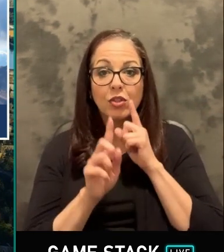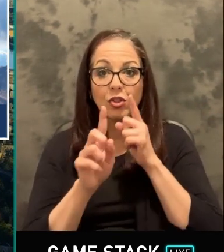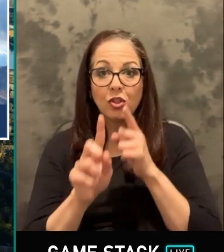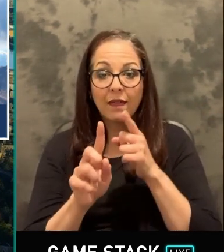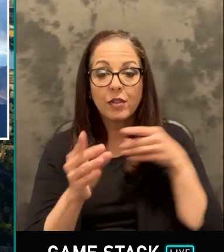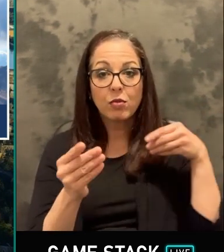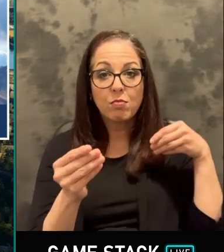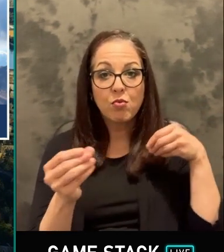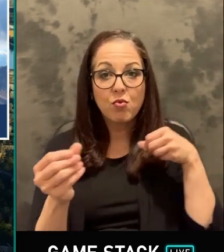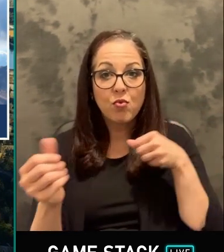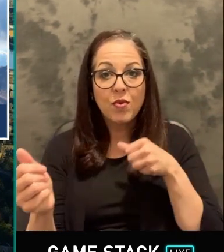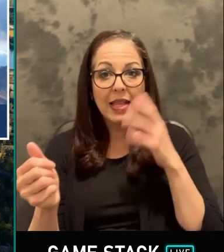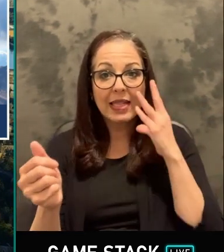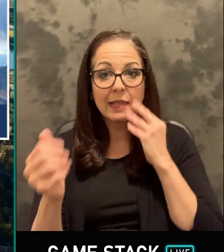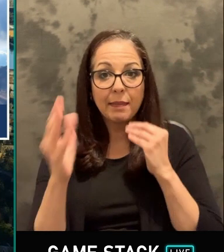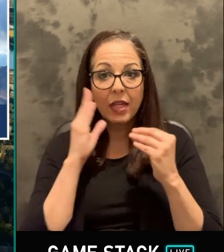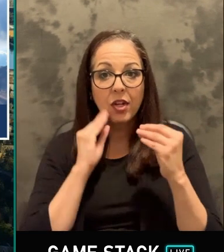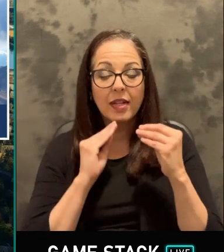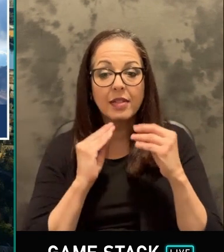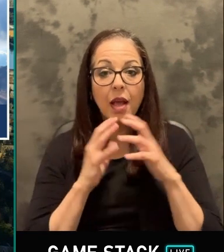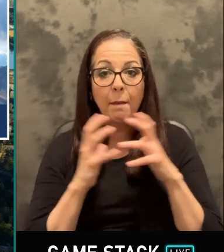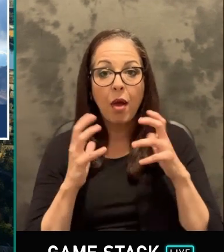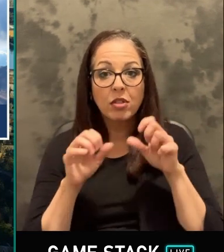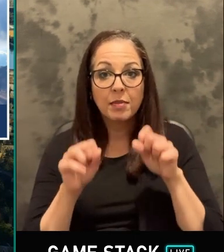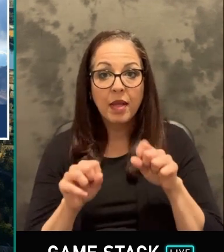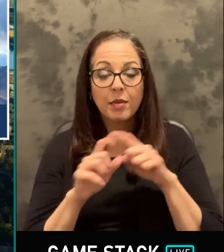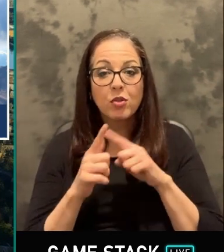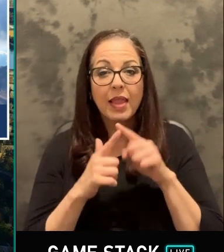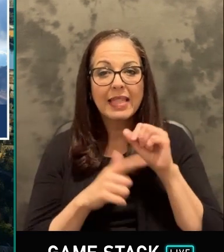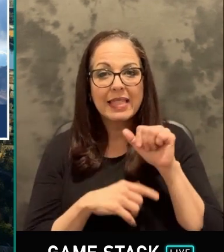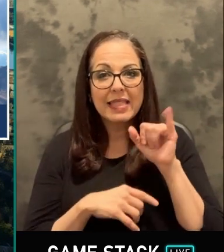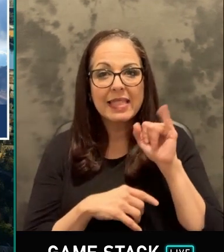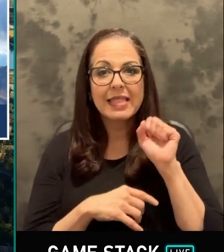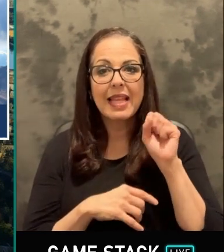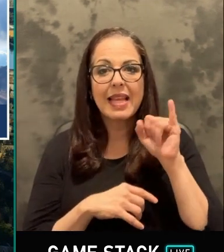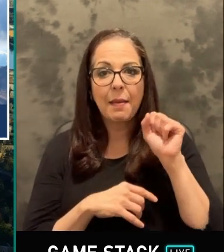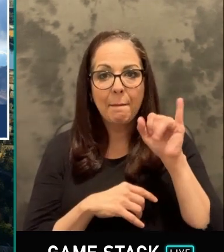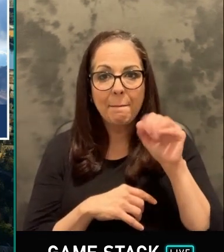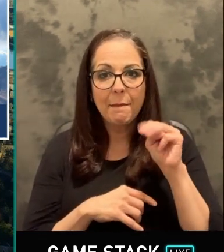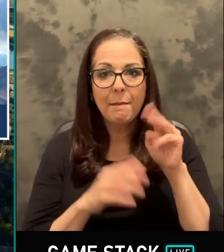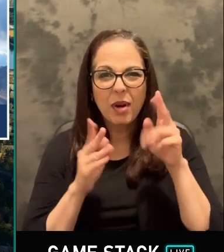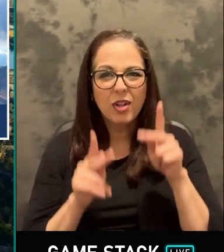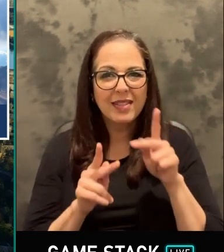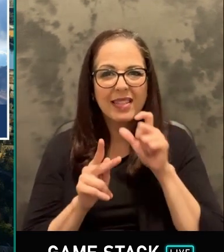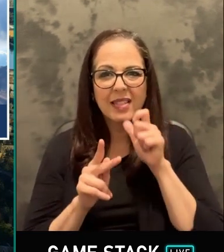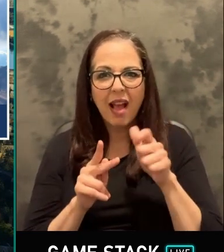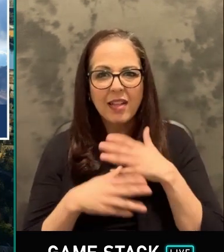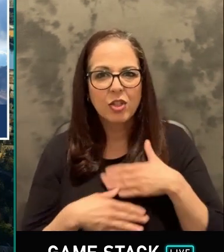so simulator won't have to struggle anymore to enjoy the diversity of virtual flights.